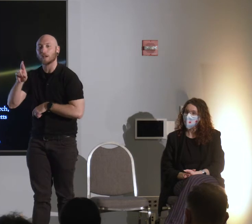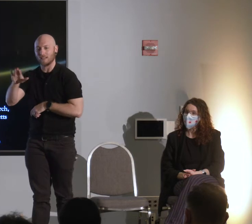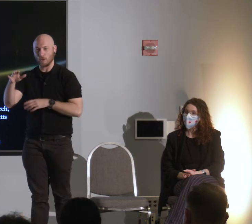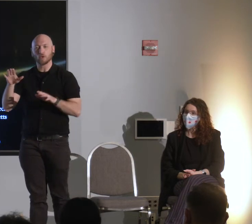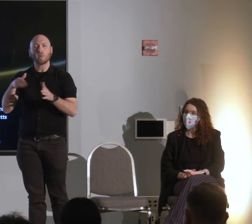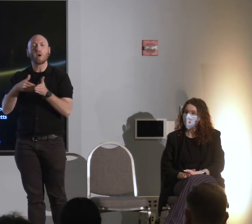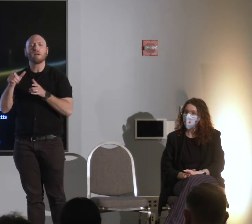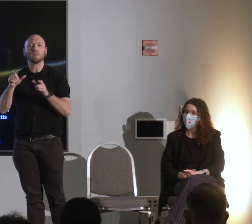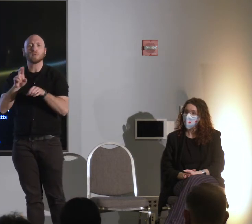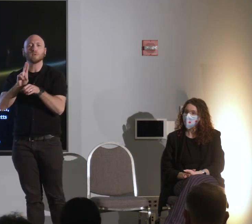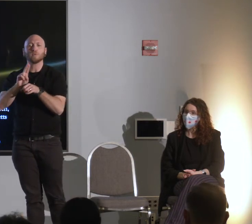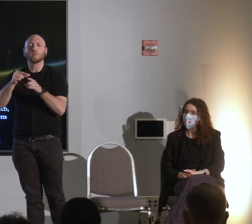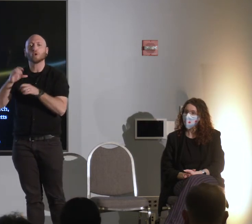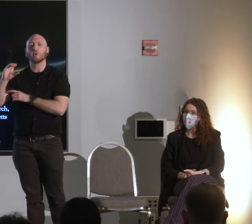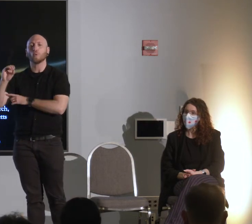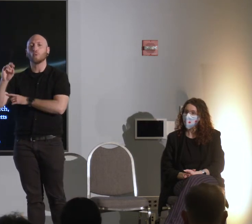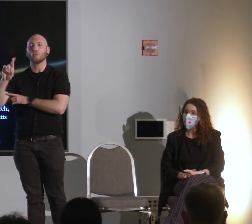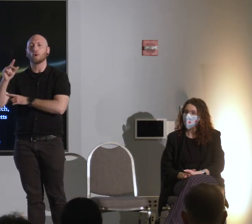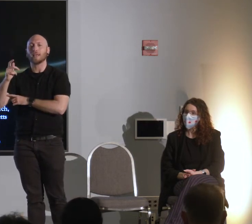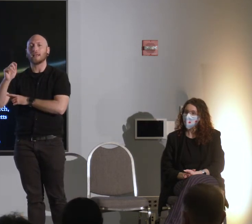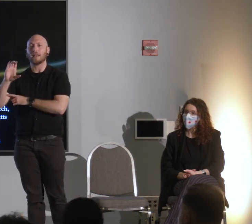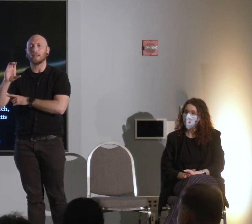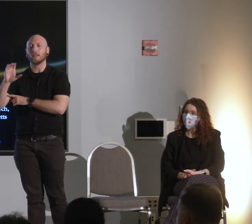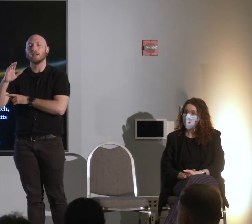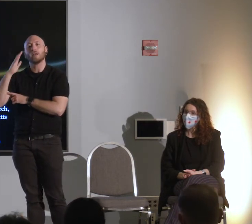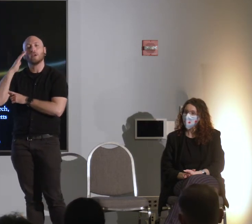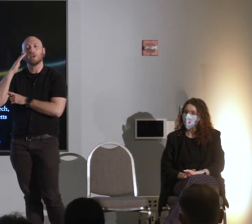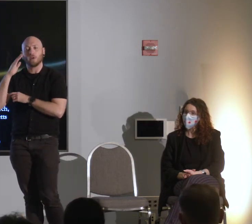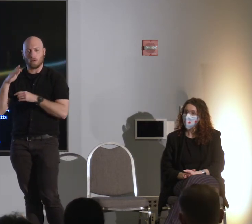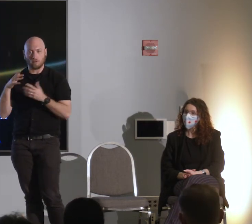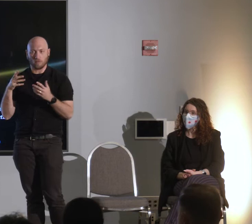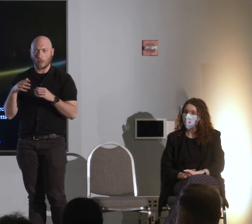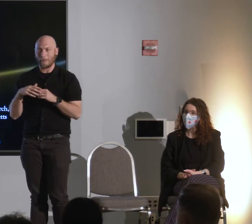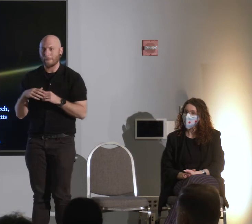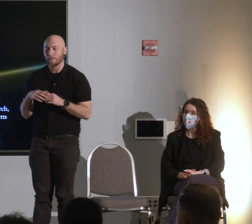was used to describe Richardson's architecture long before the Sage of Taliescent put it to use.